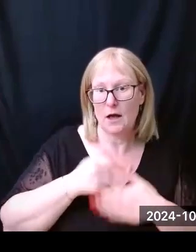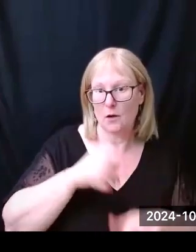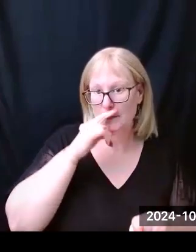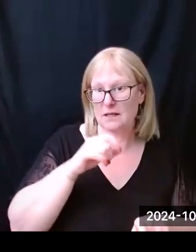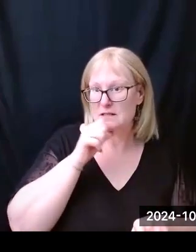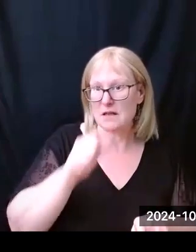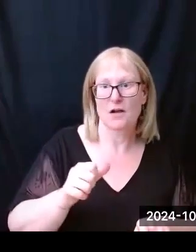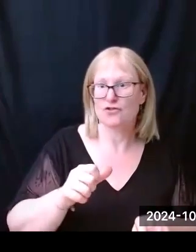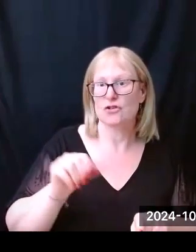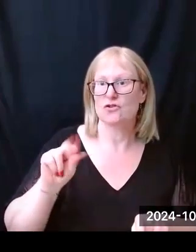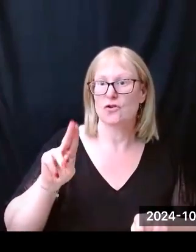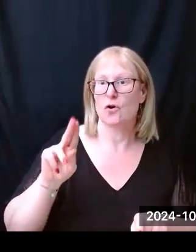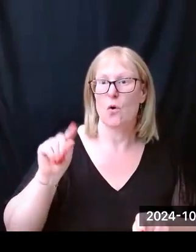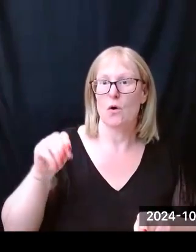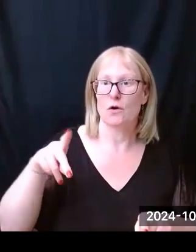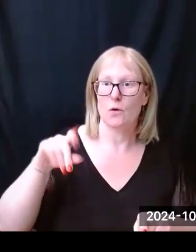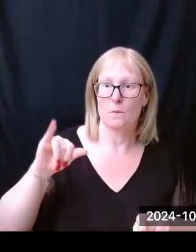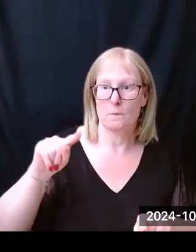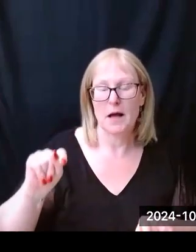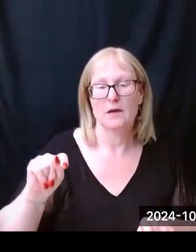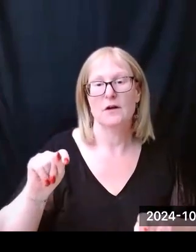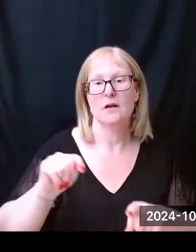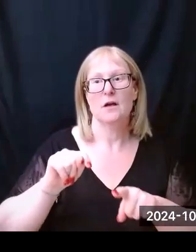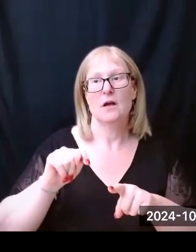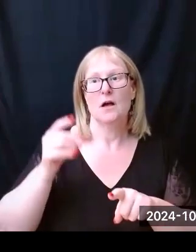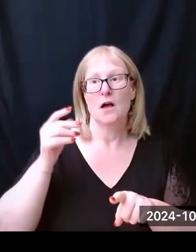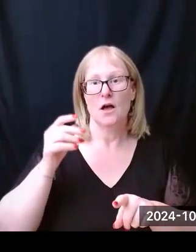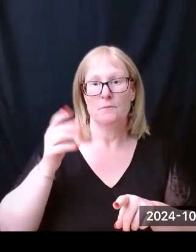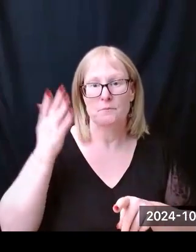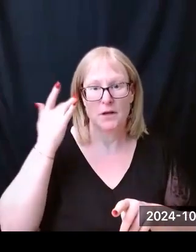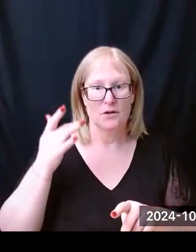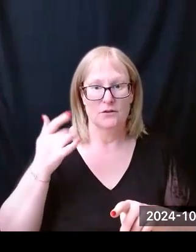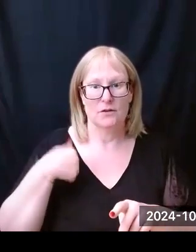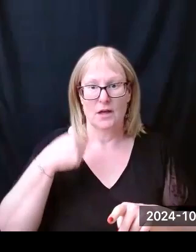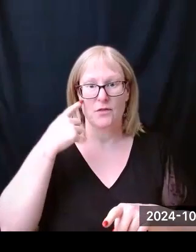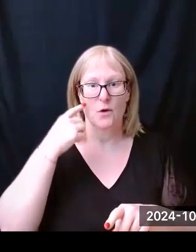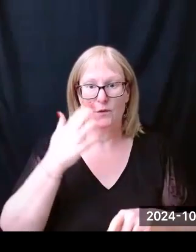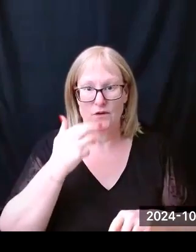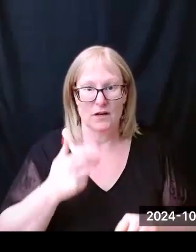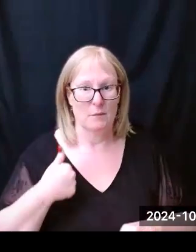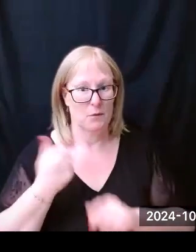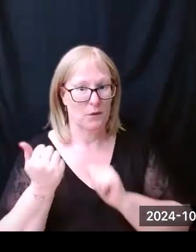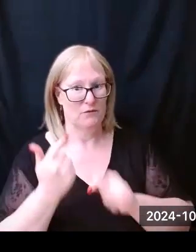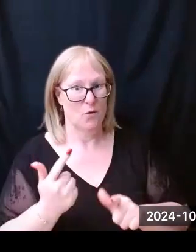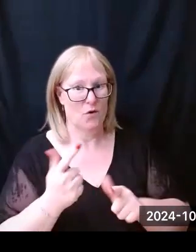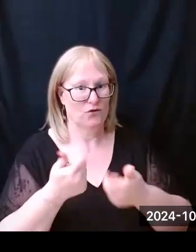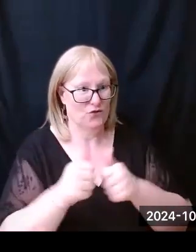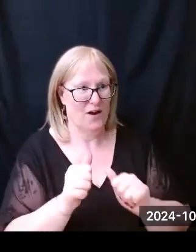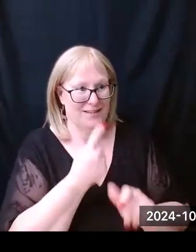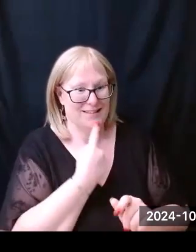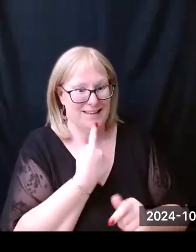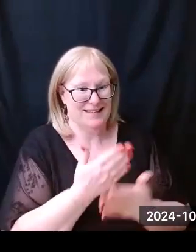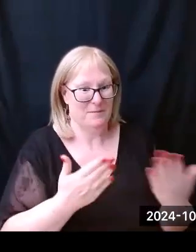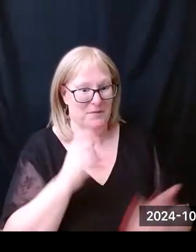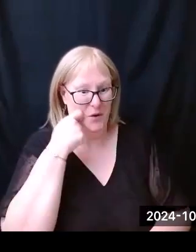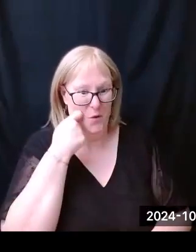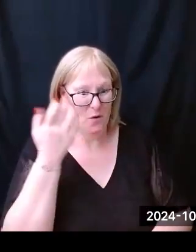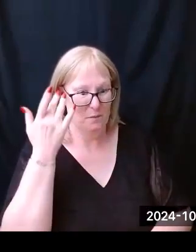something because they might think it's funny, right? We were all there where we try to say something to be cool because someone else said it, but we don't know what it means.